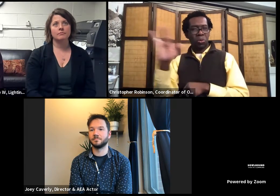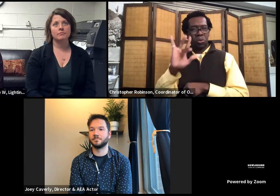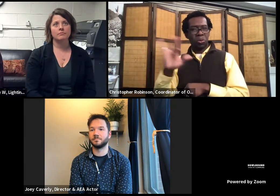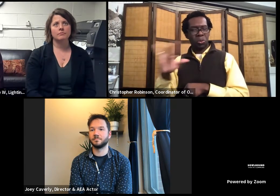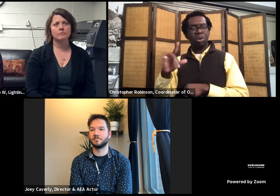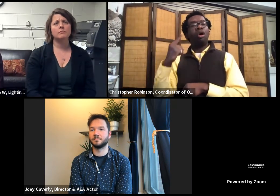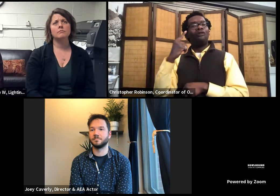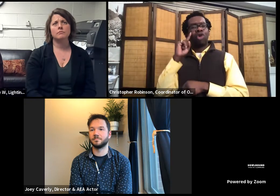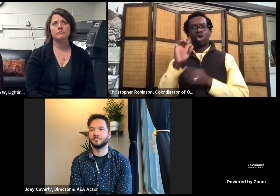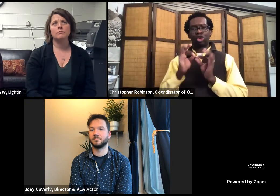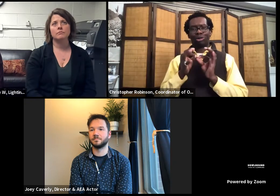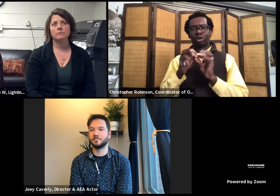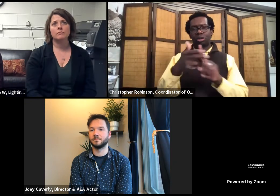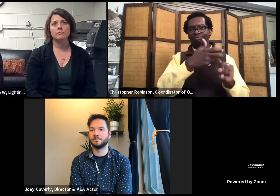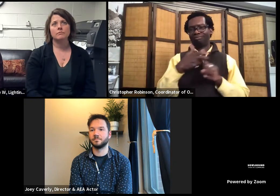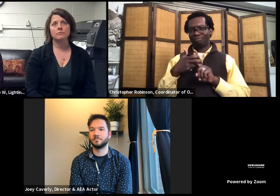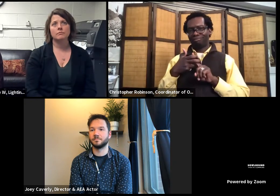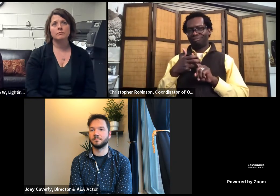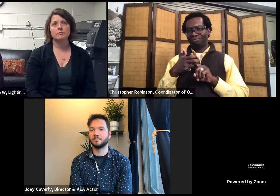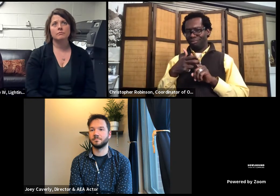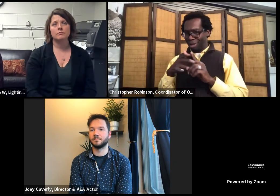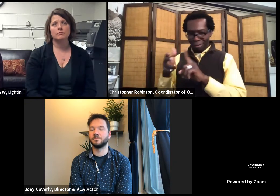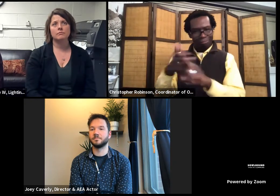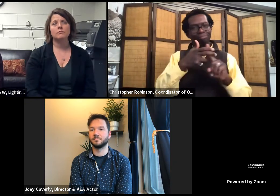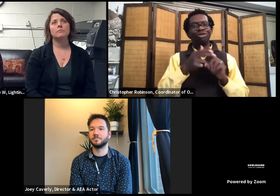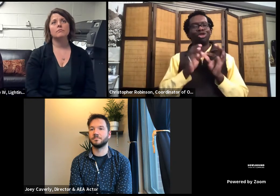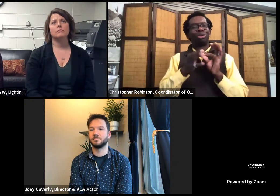with different length fields, for interpreters.